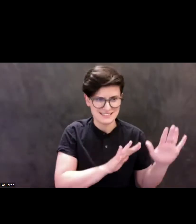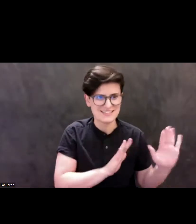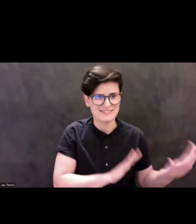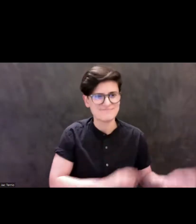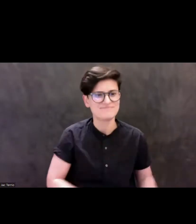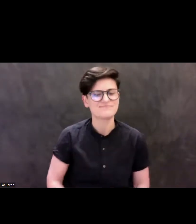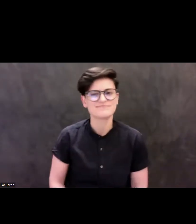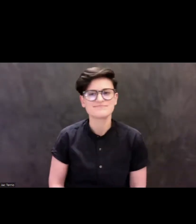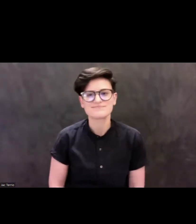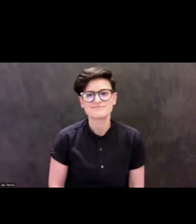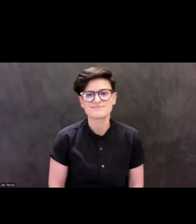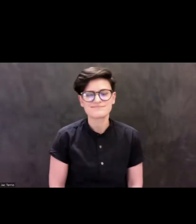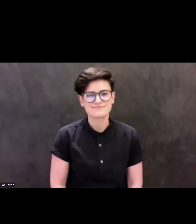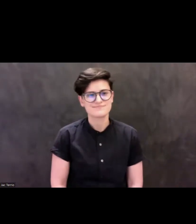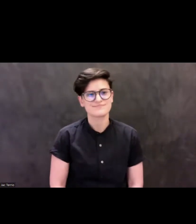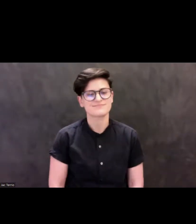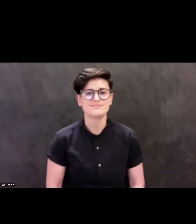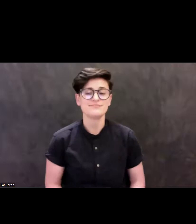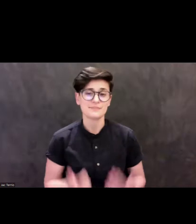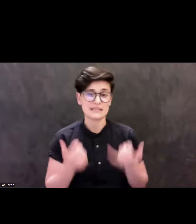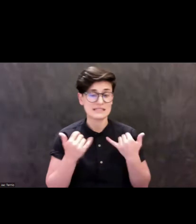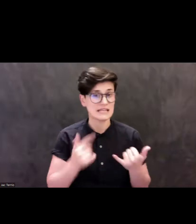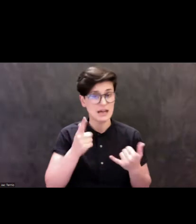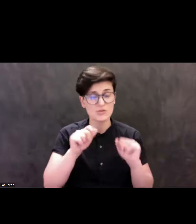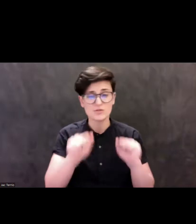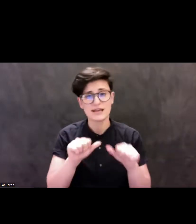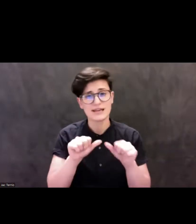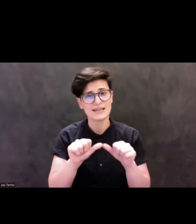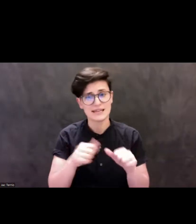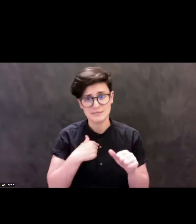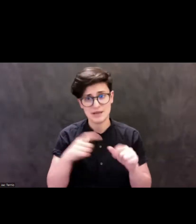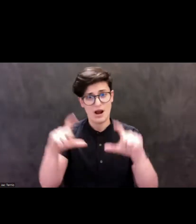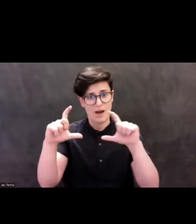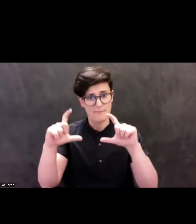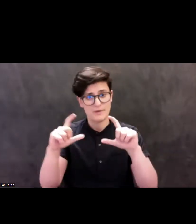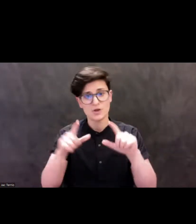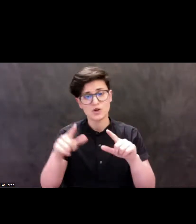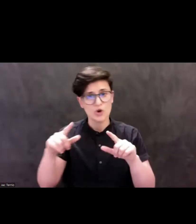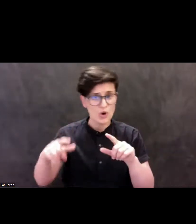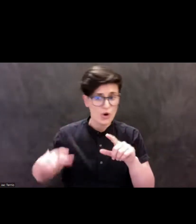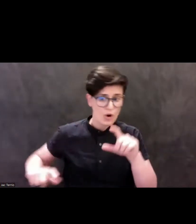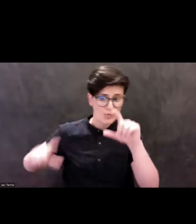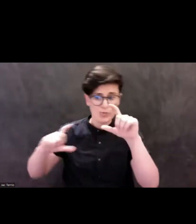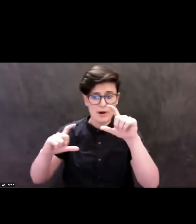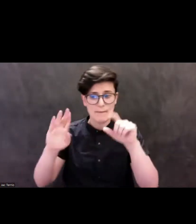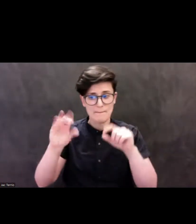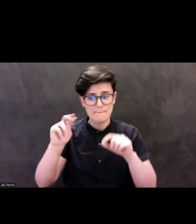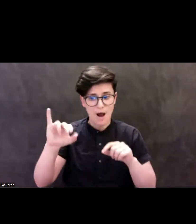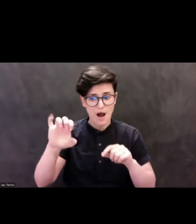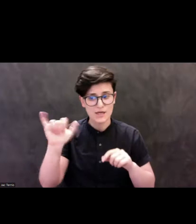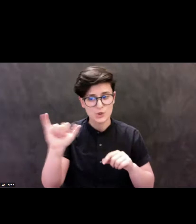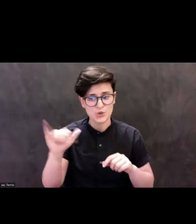In which case, you can also keep me up and bring up Bonnie to talk a little bit about